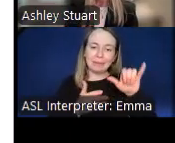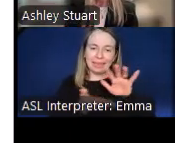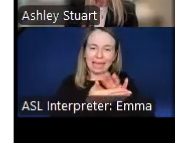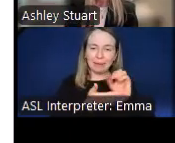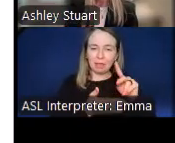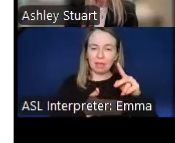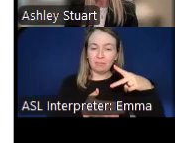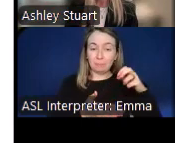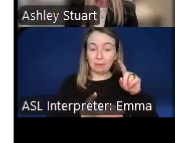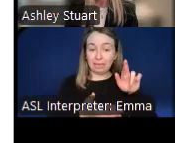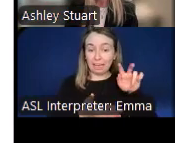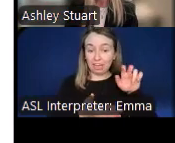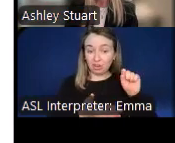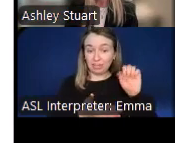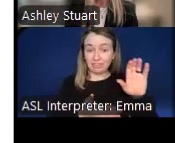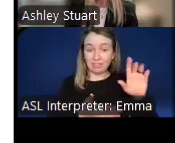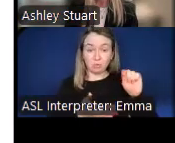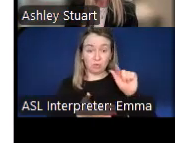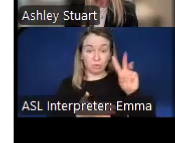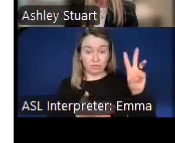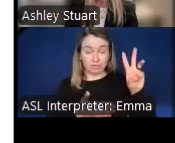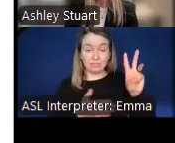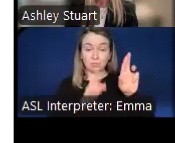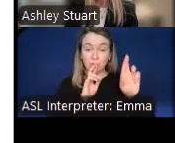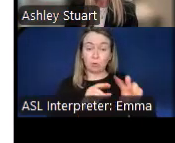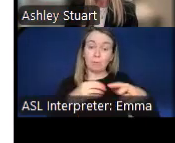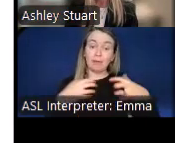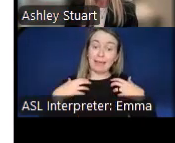clinical report on healthy mental and emotional development